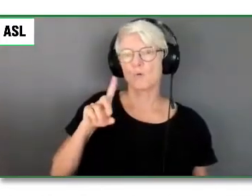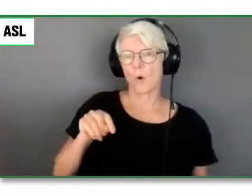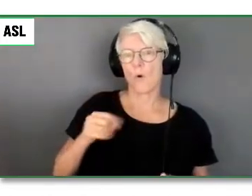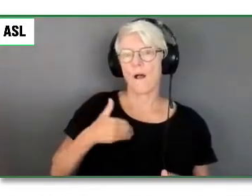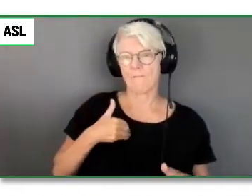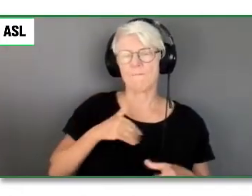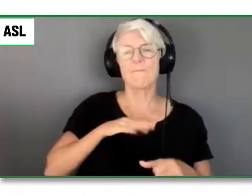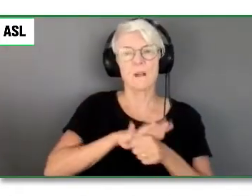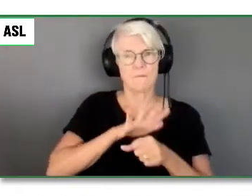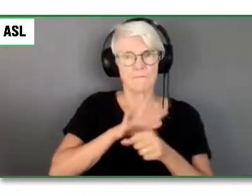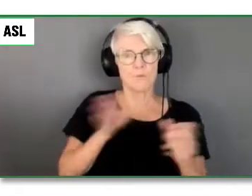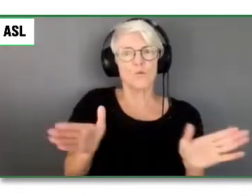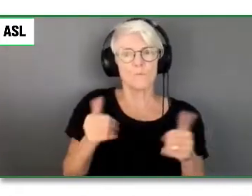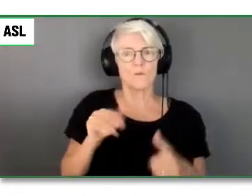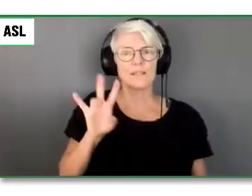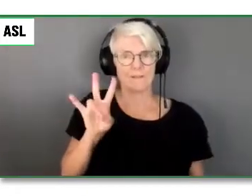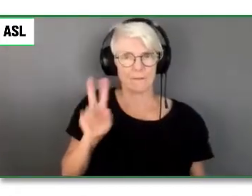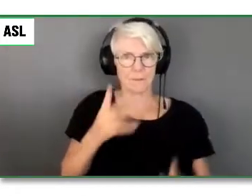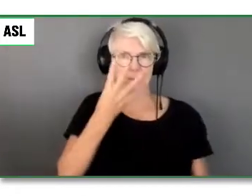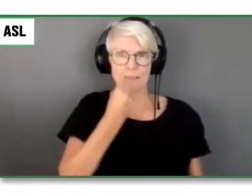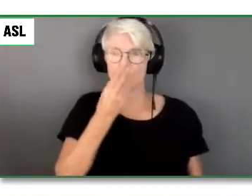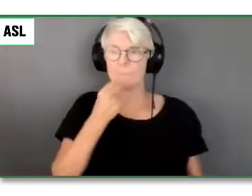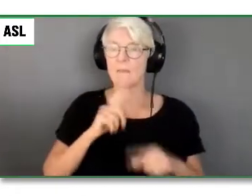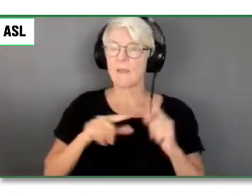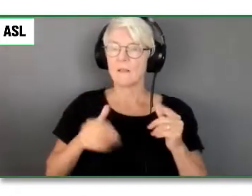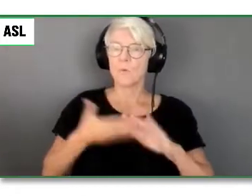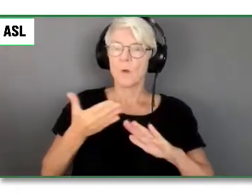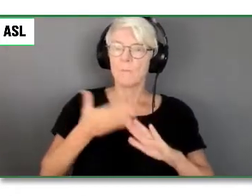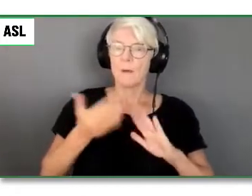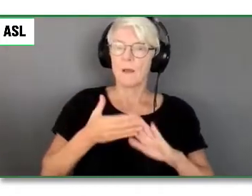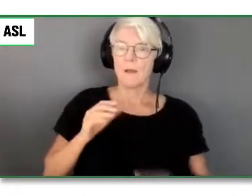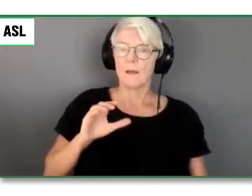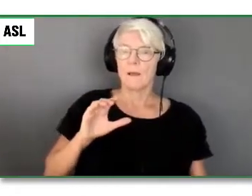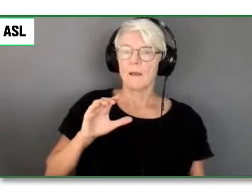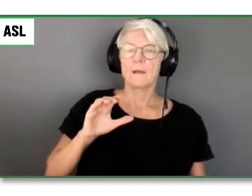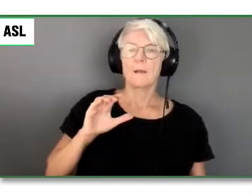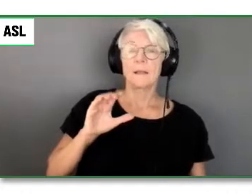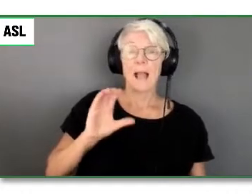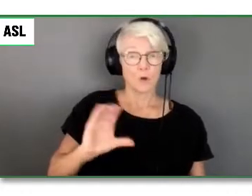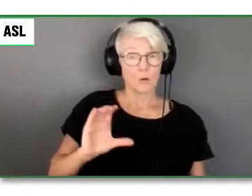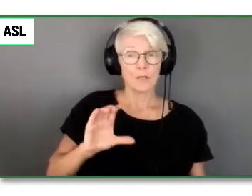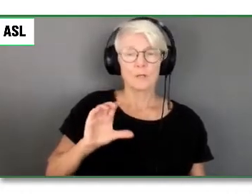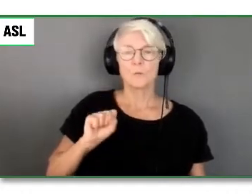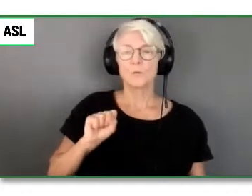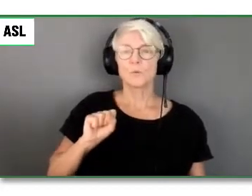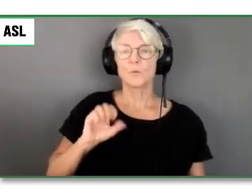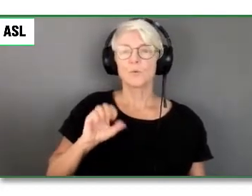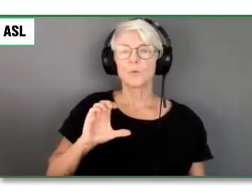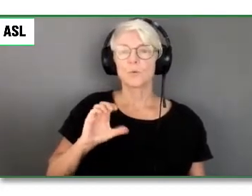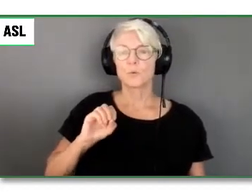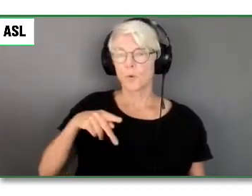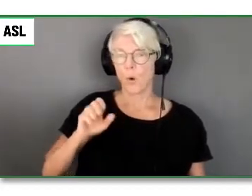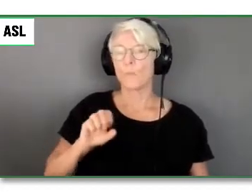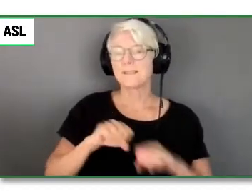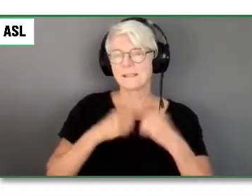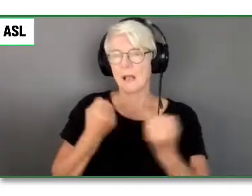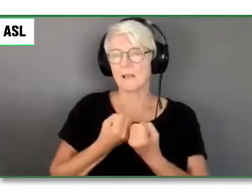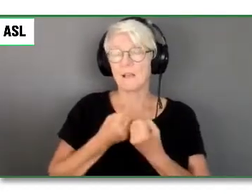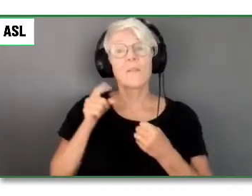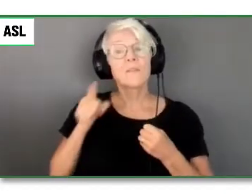the Calgary Scope Society. The Calgary Scope Society specializes in working with people who have developmental